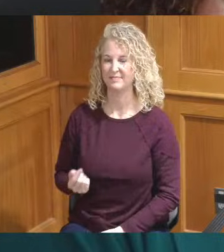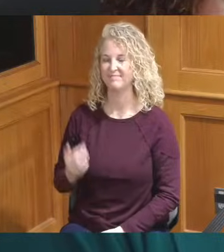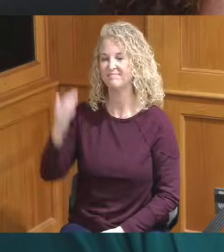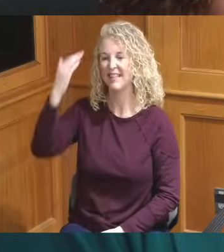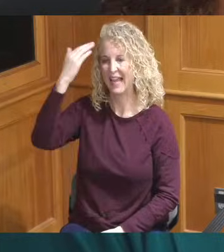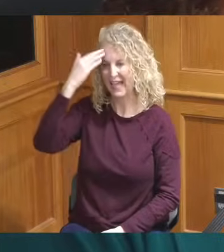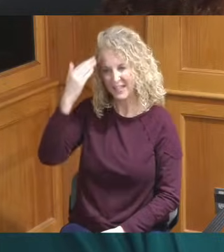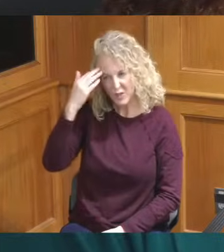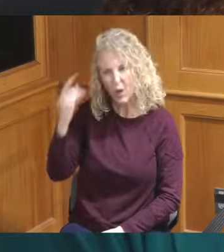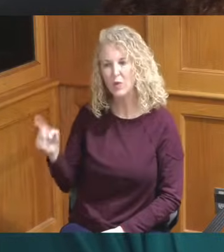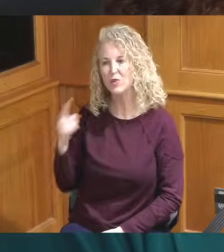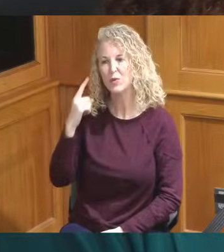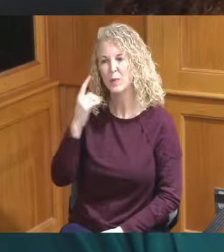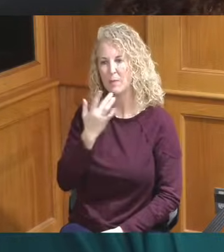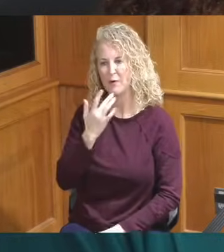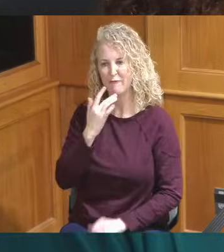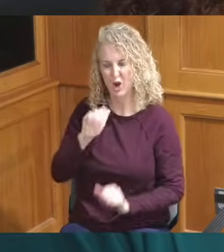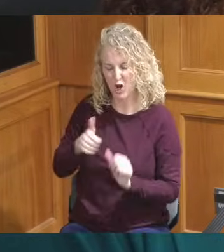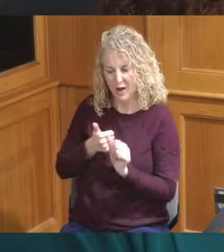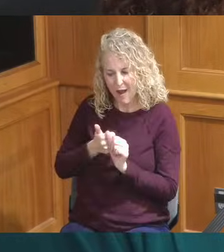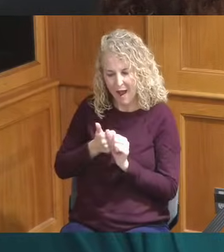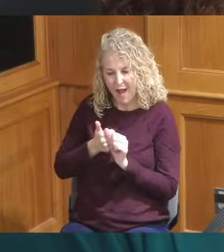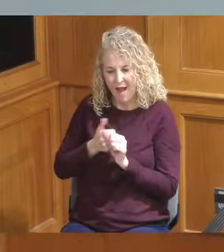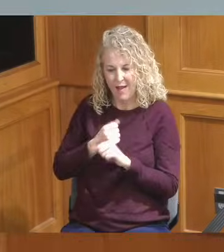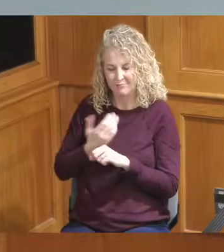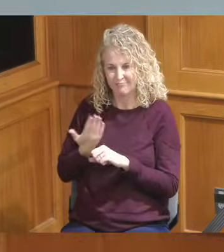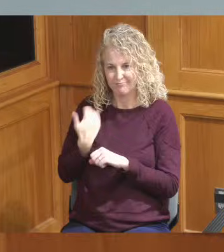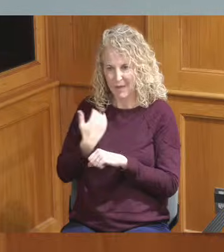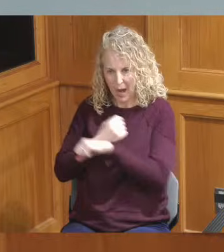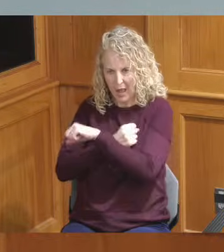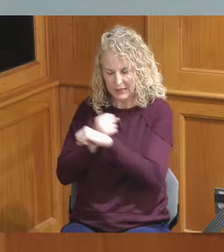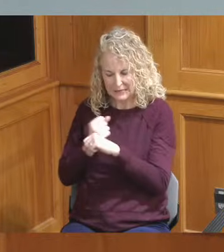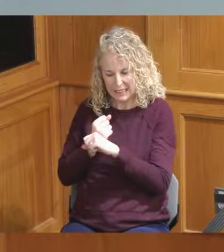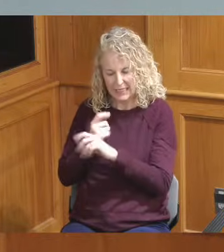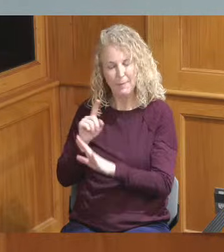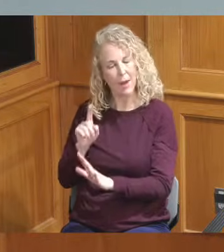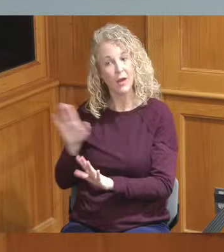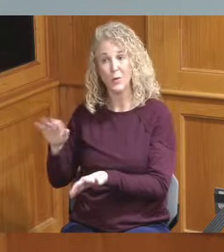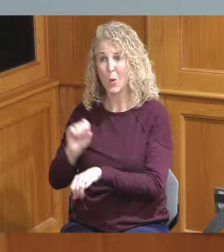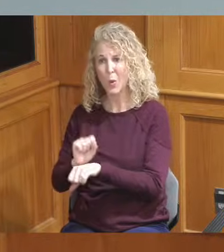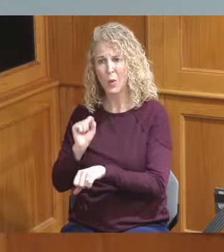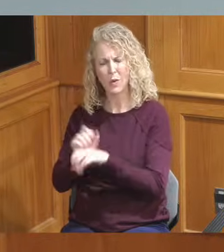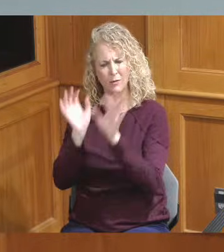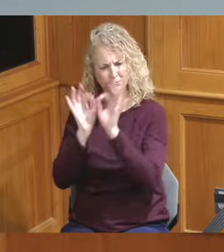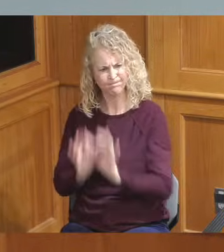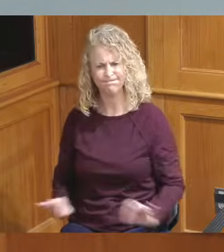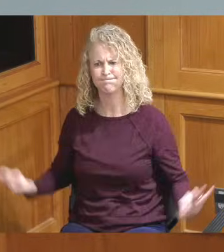but I think it's important to shine a light on the work that you have done and where you came